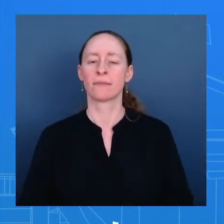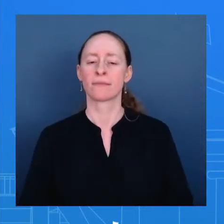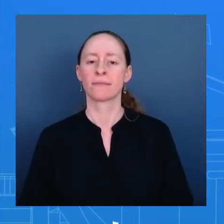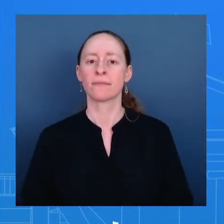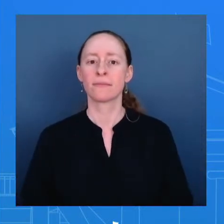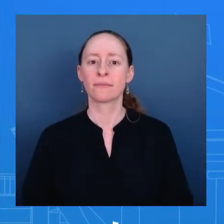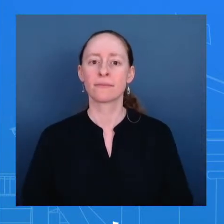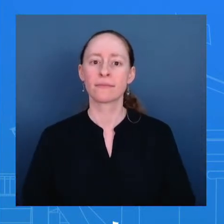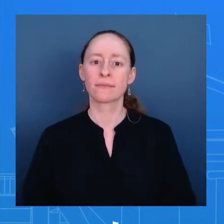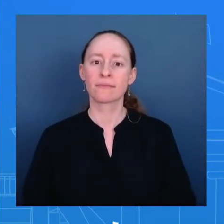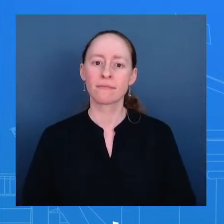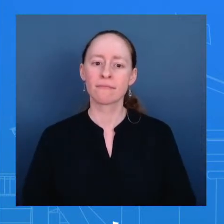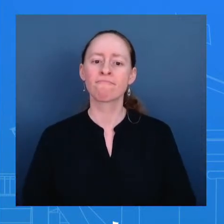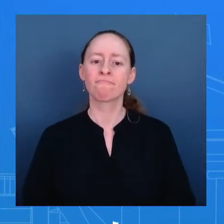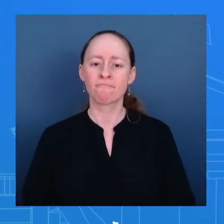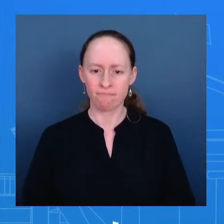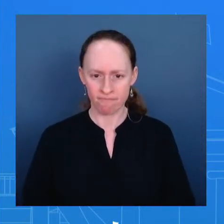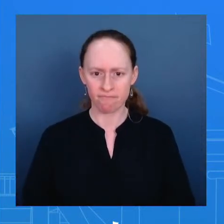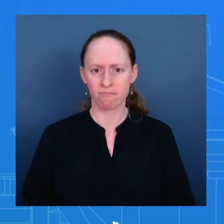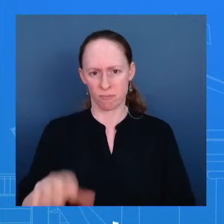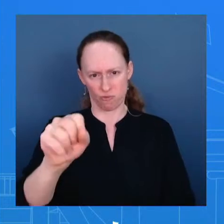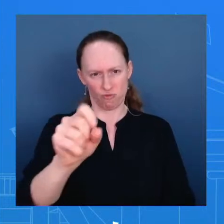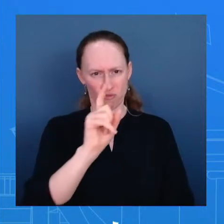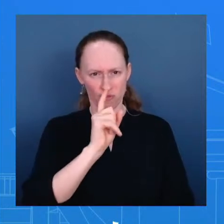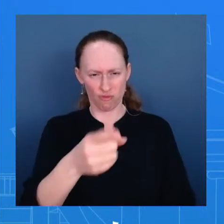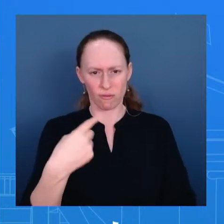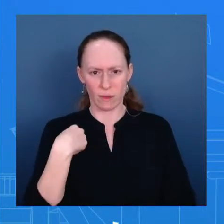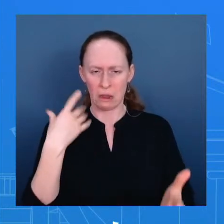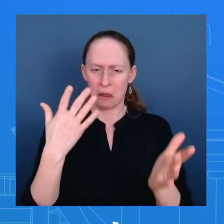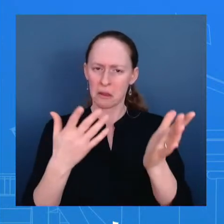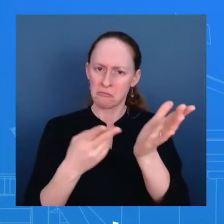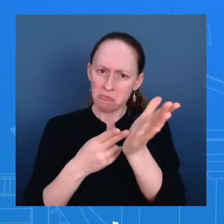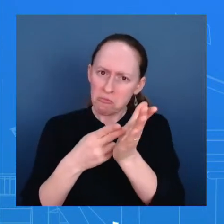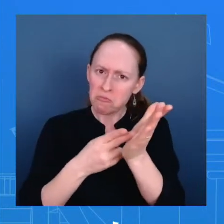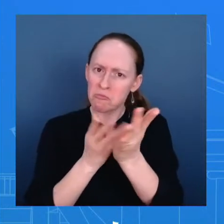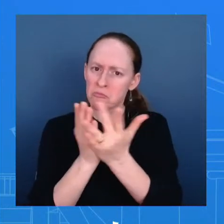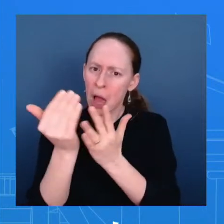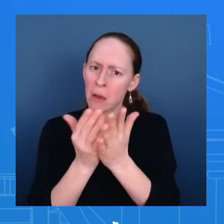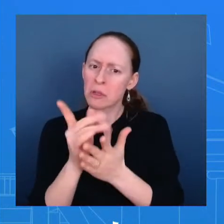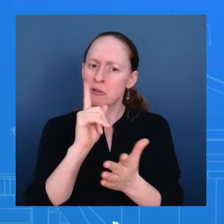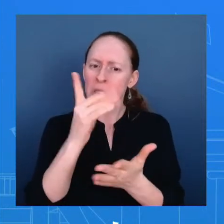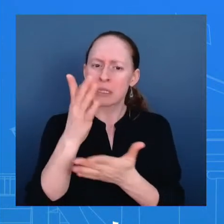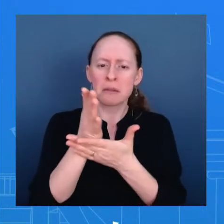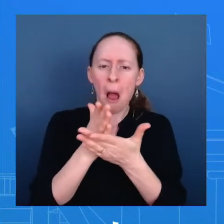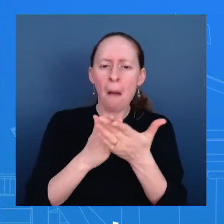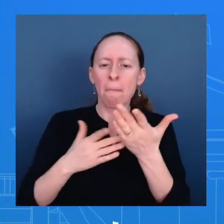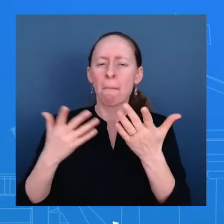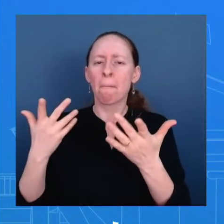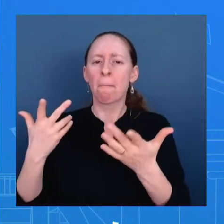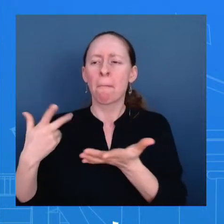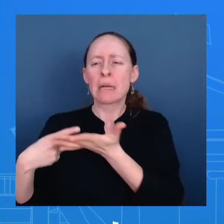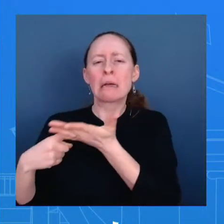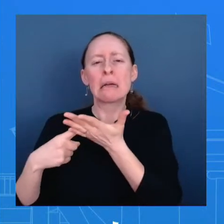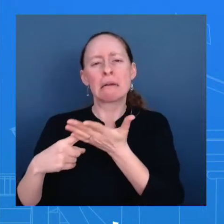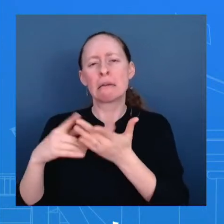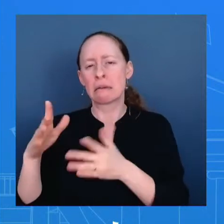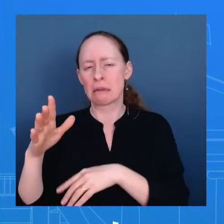I would keep our conversation as closely as I possibly could. But, you know, every day, as Director of -- of Public Engagement here, we get out across the --